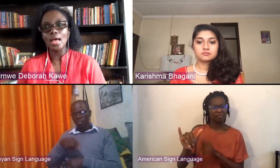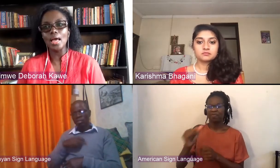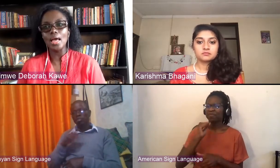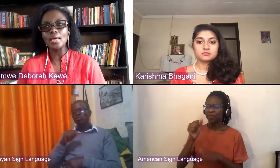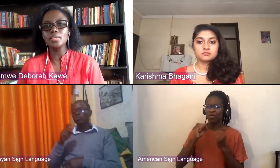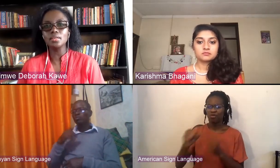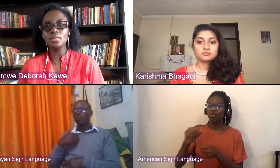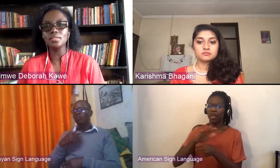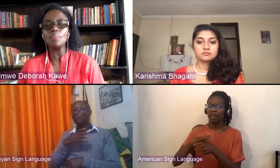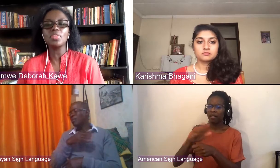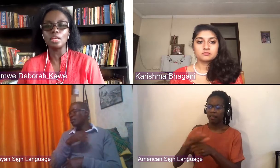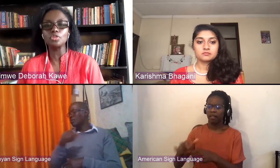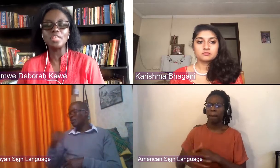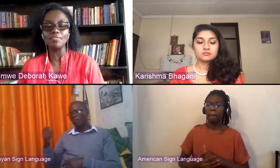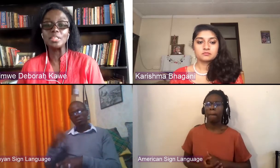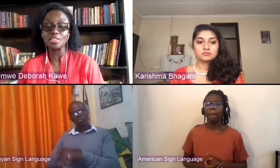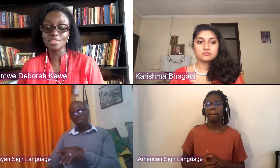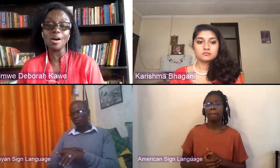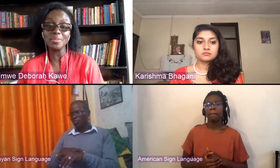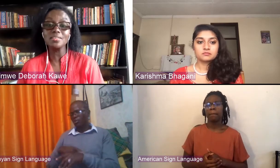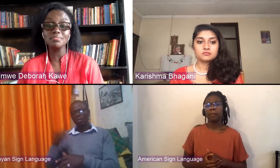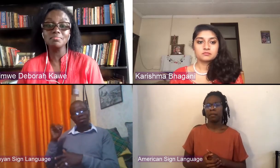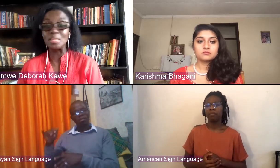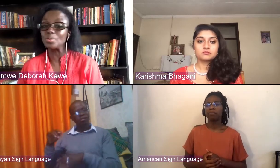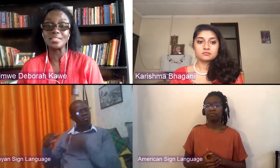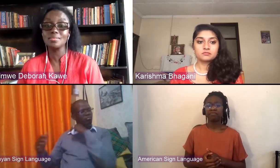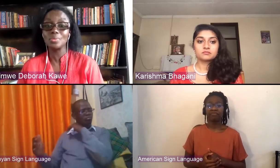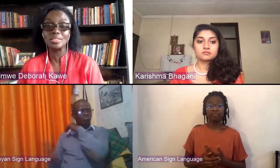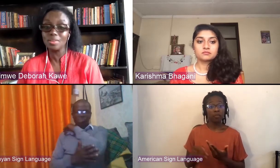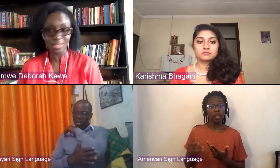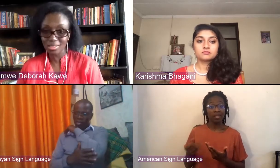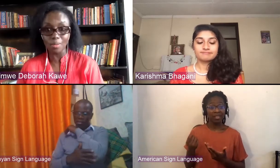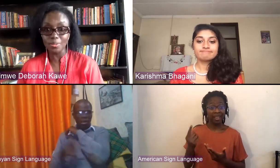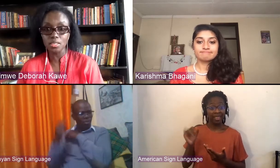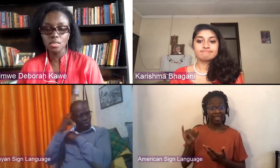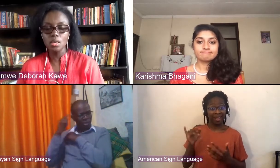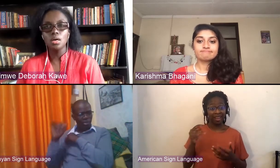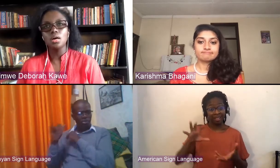and something that could have been stopped but was not stopped.